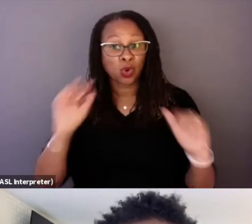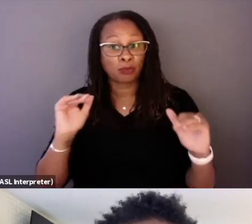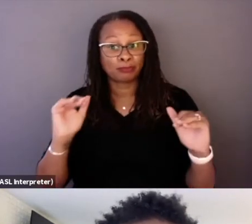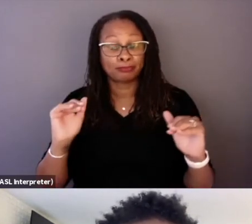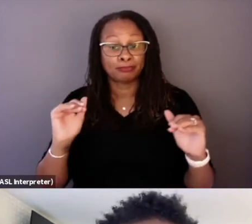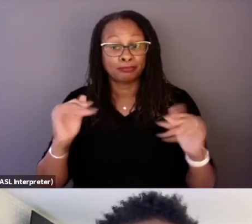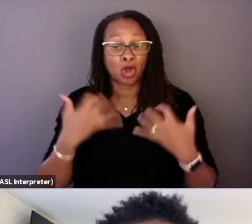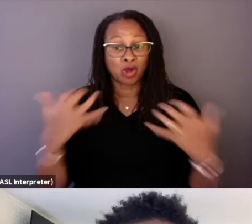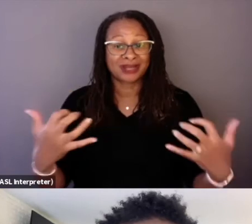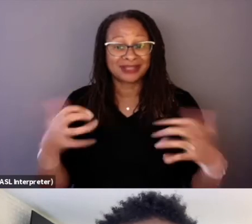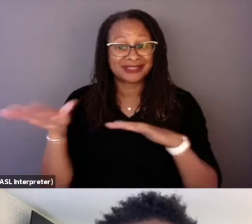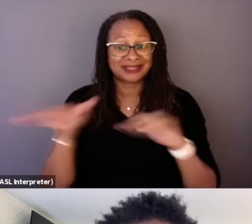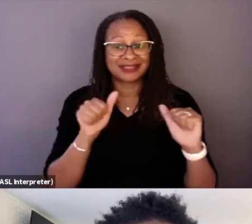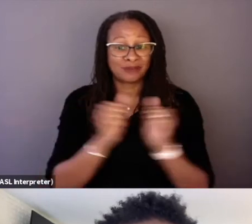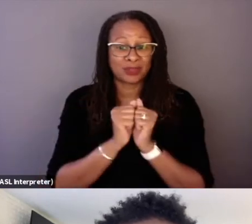with this documentary knowing about her?